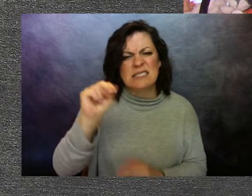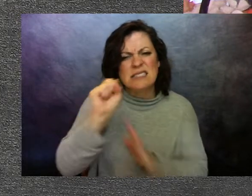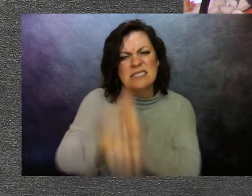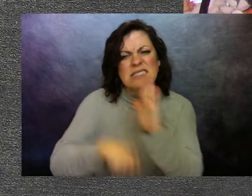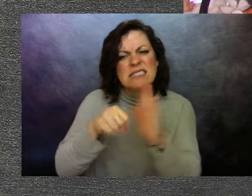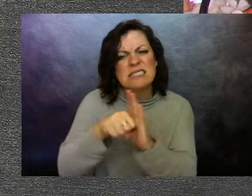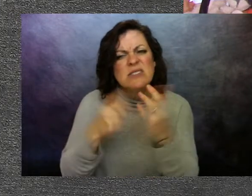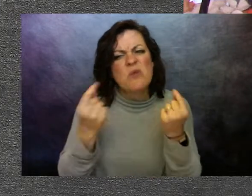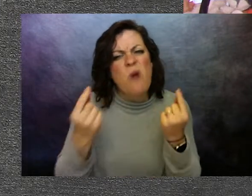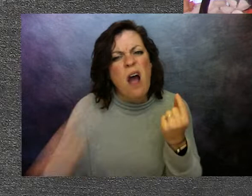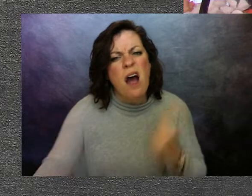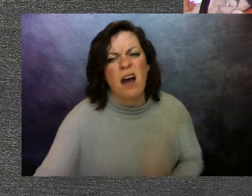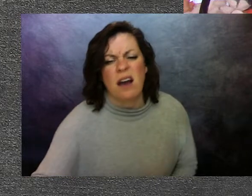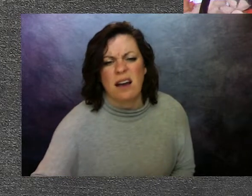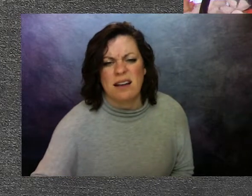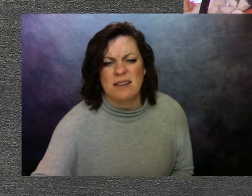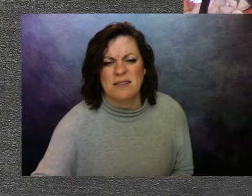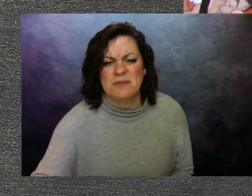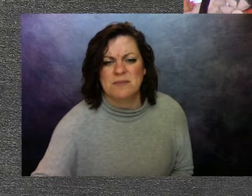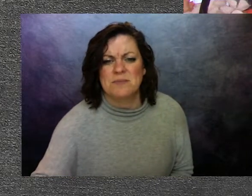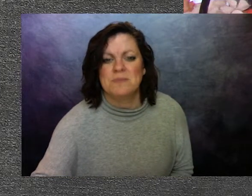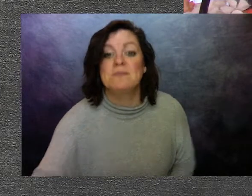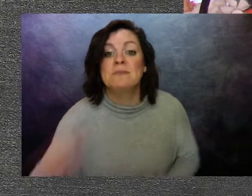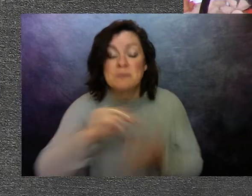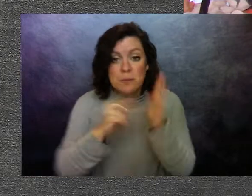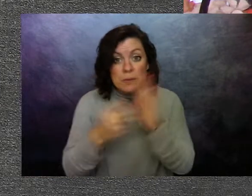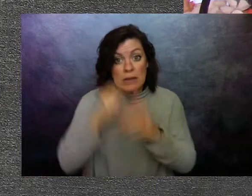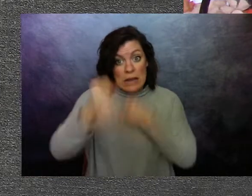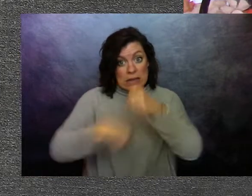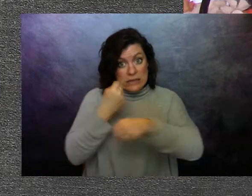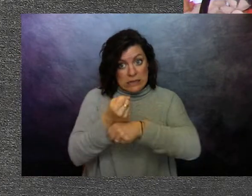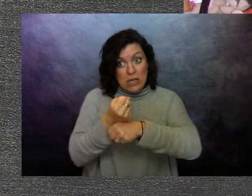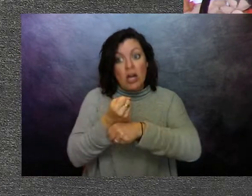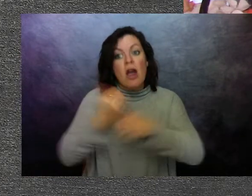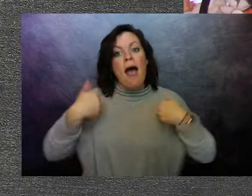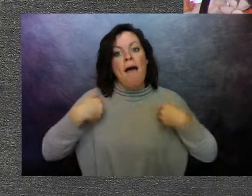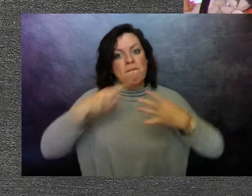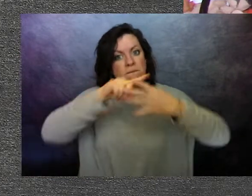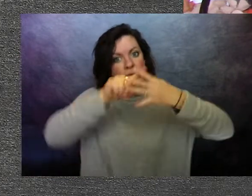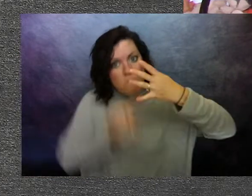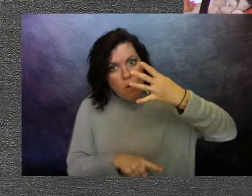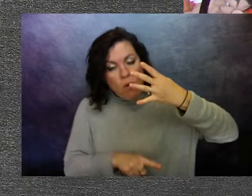A season is a different time of year. So, there are four seasons.